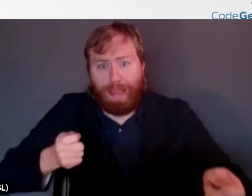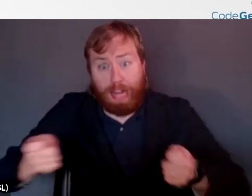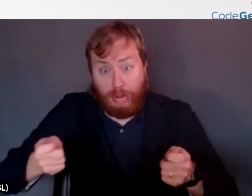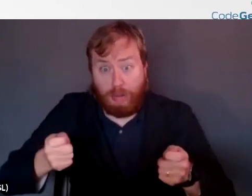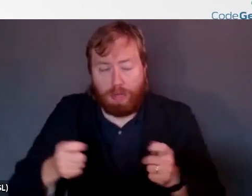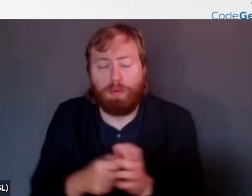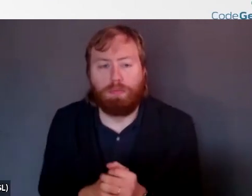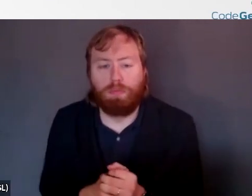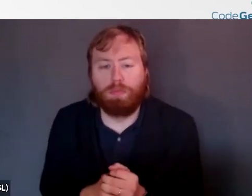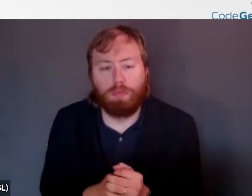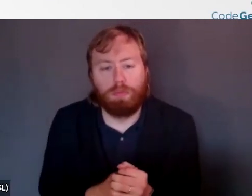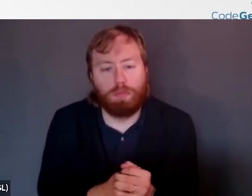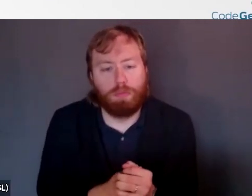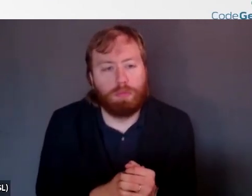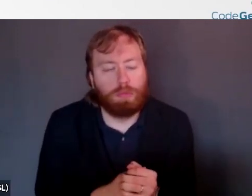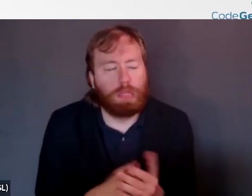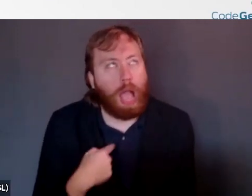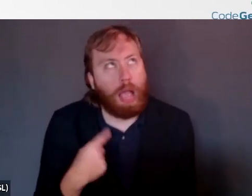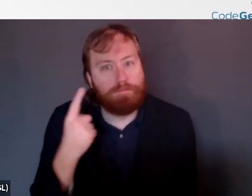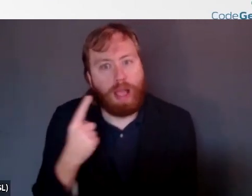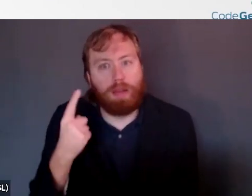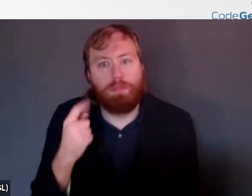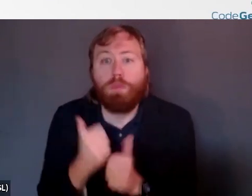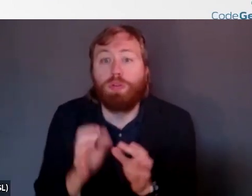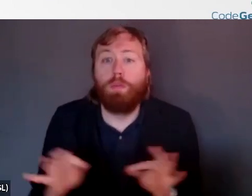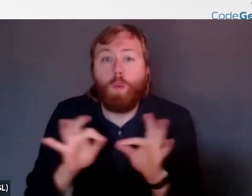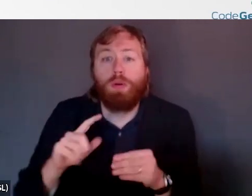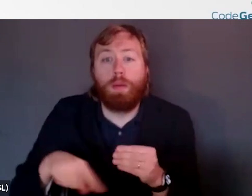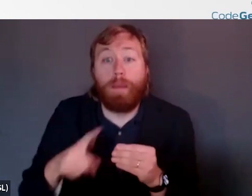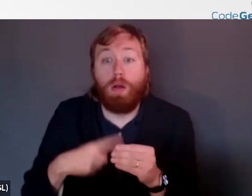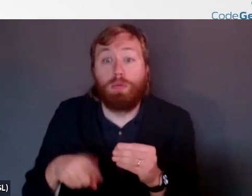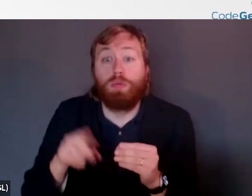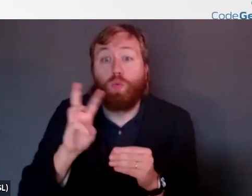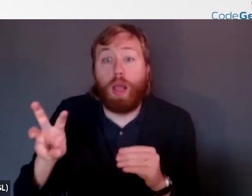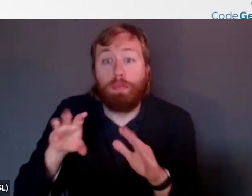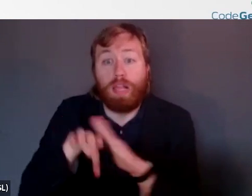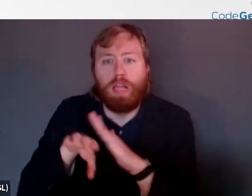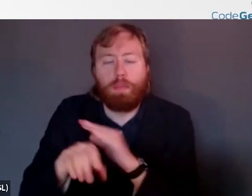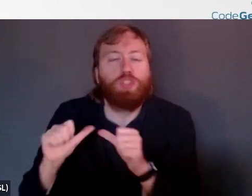In my mind, one of the most important things about web accessibility is that it is an ongoing process.